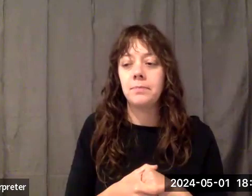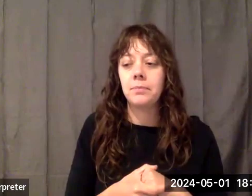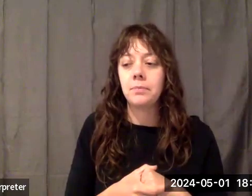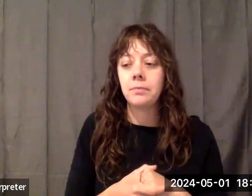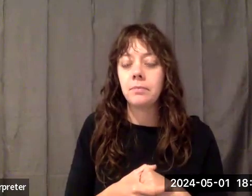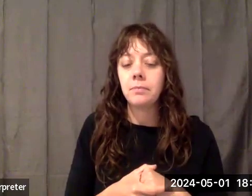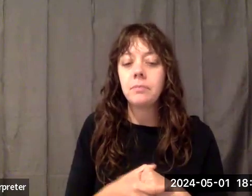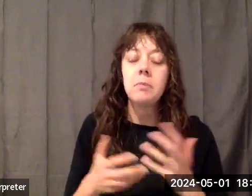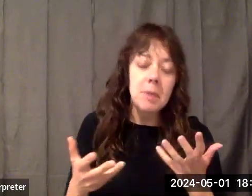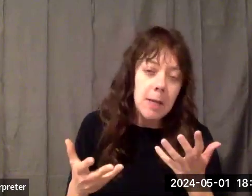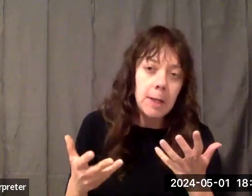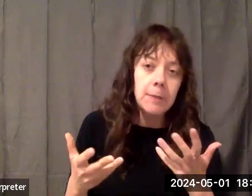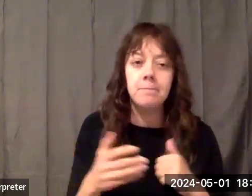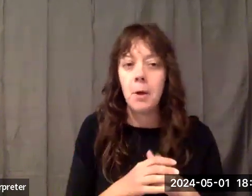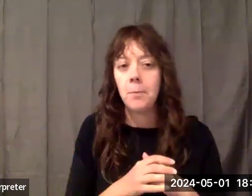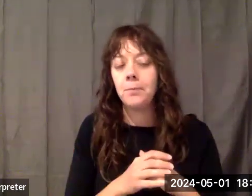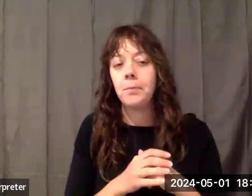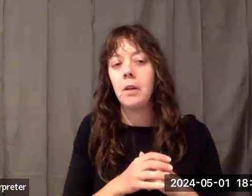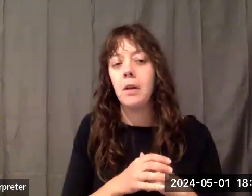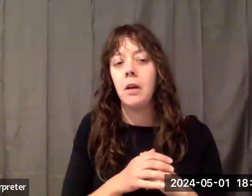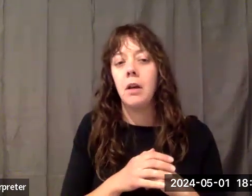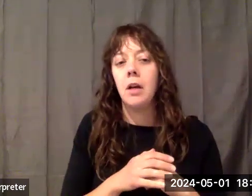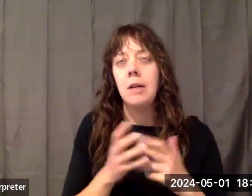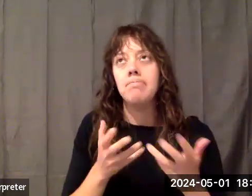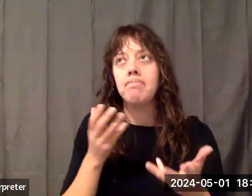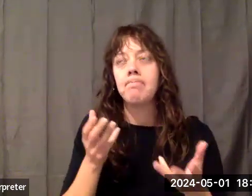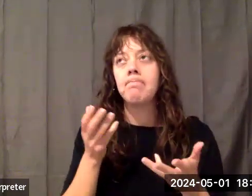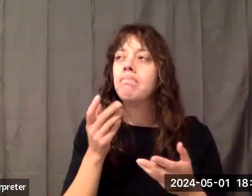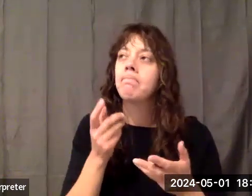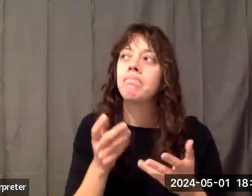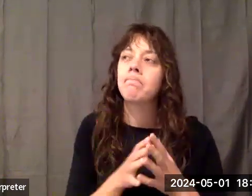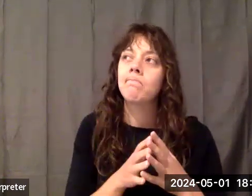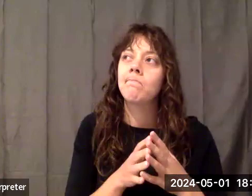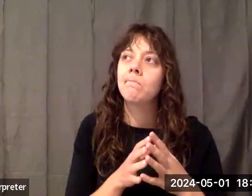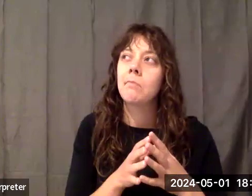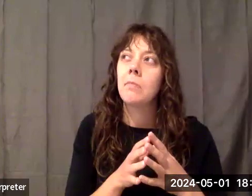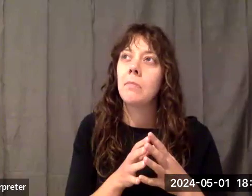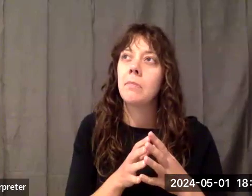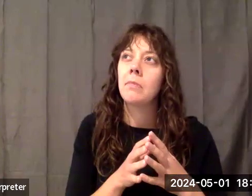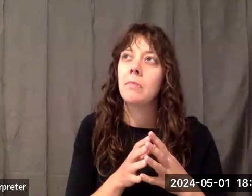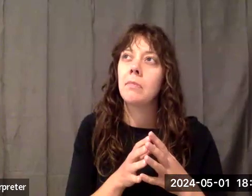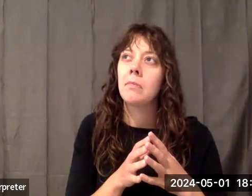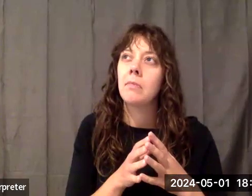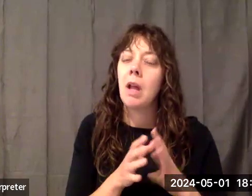And yeah, I I think that's really hard when I'm looking at it from